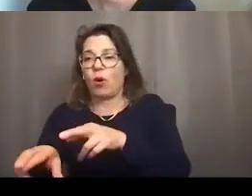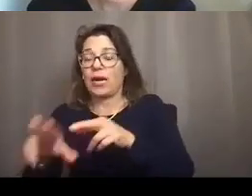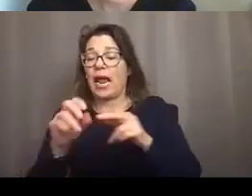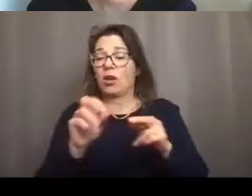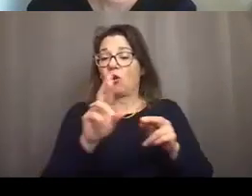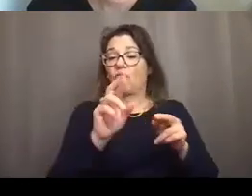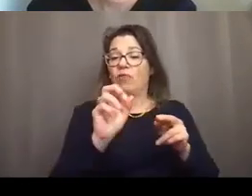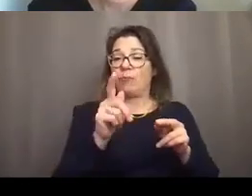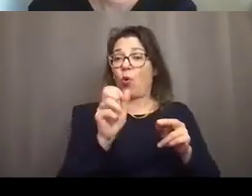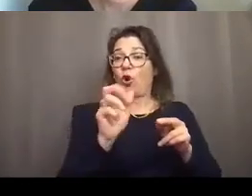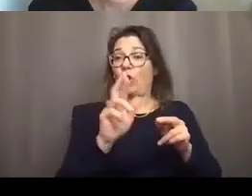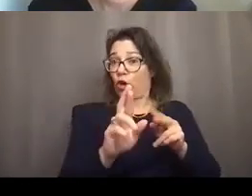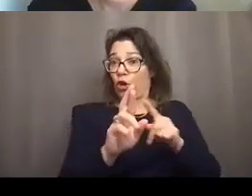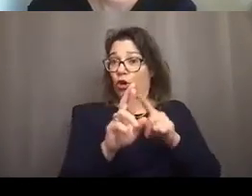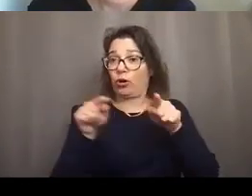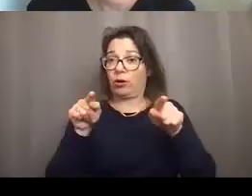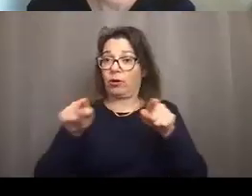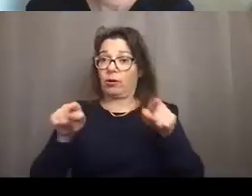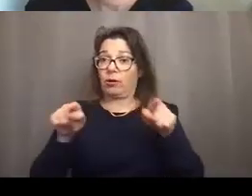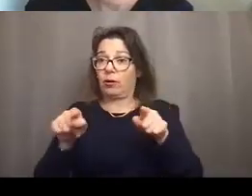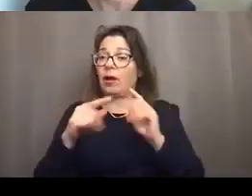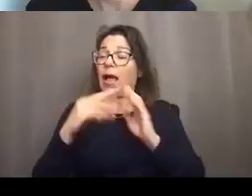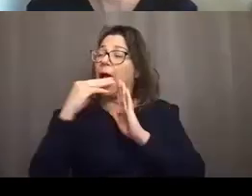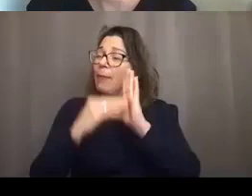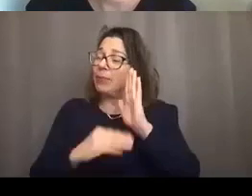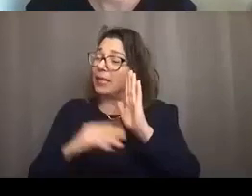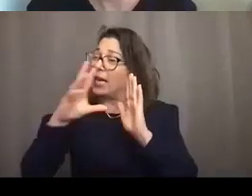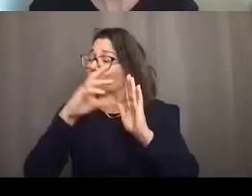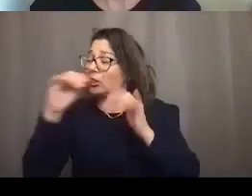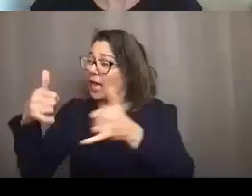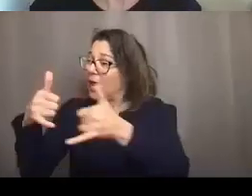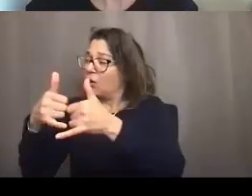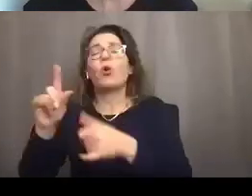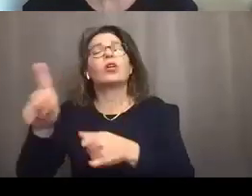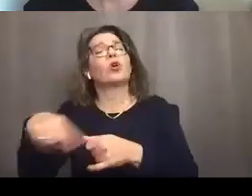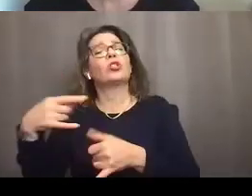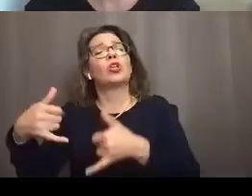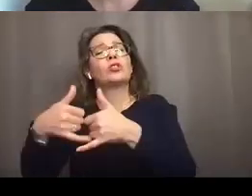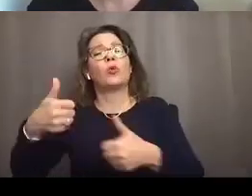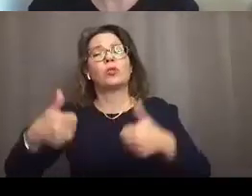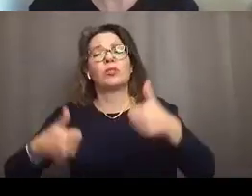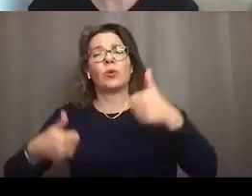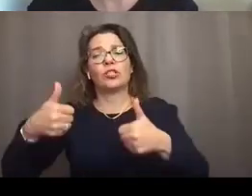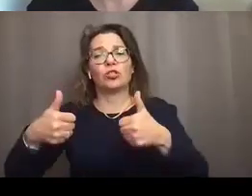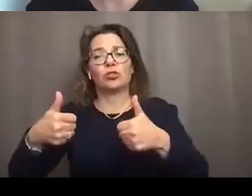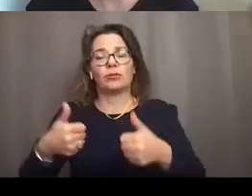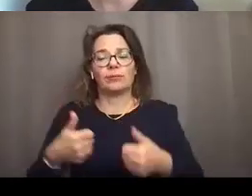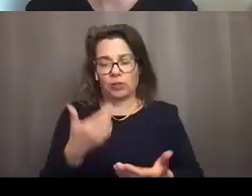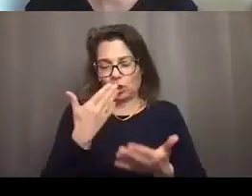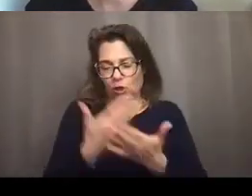is it applications and awards, or just awards? Cindy Danielson: Very good question, it is only awards.